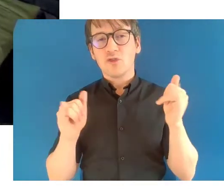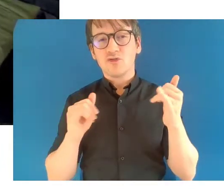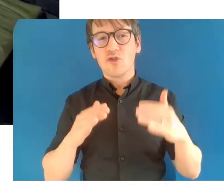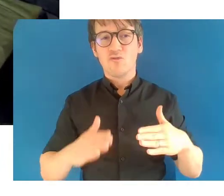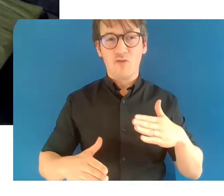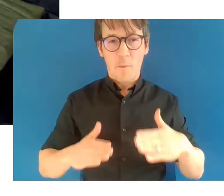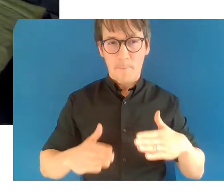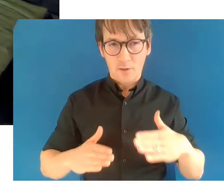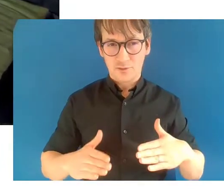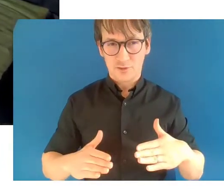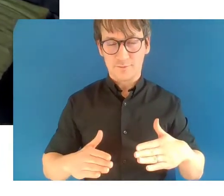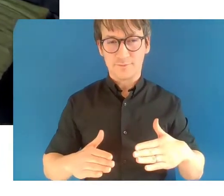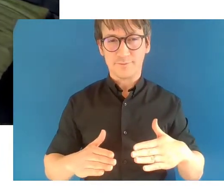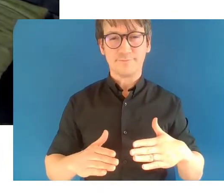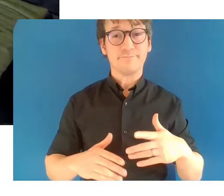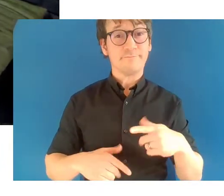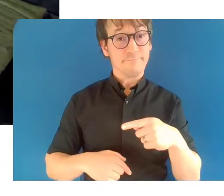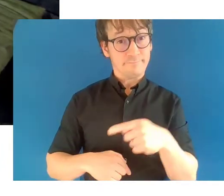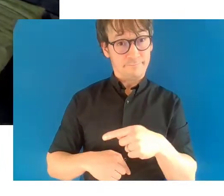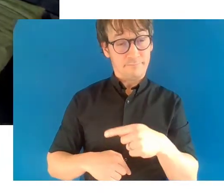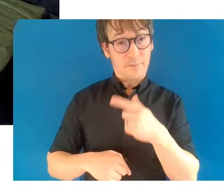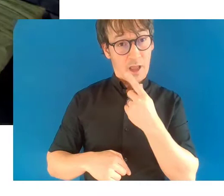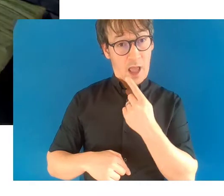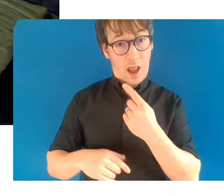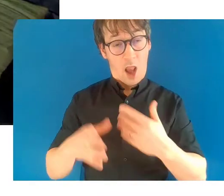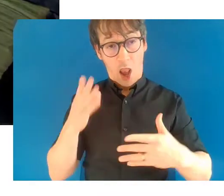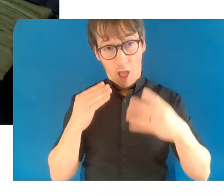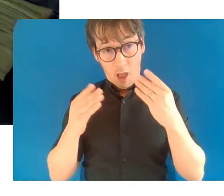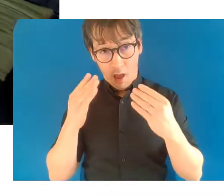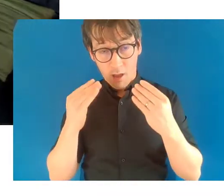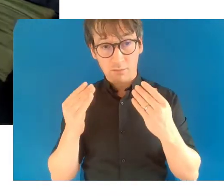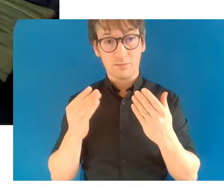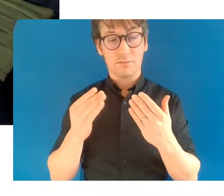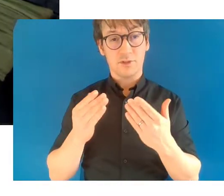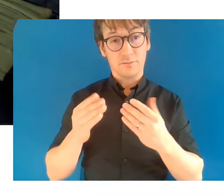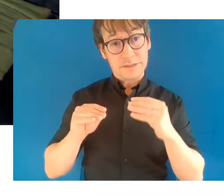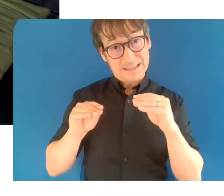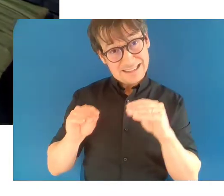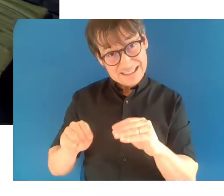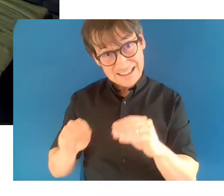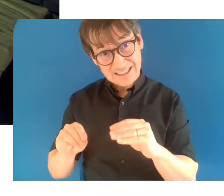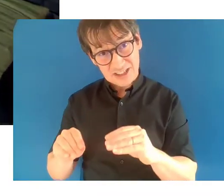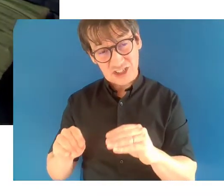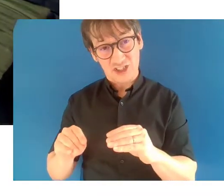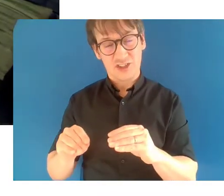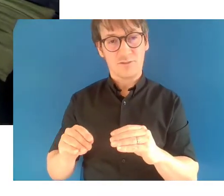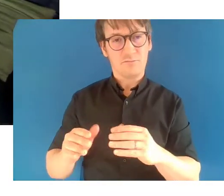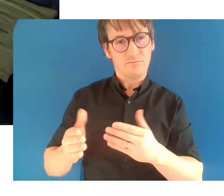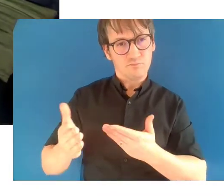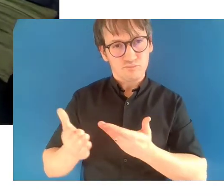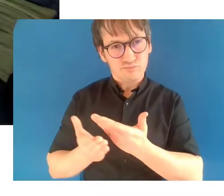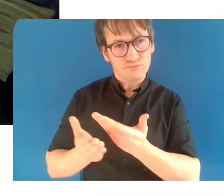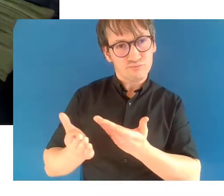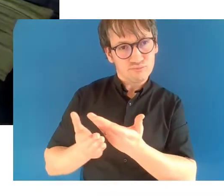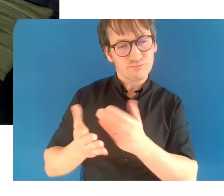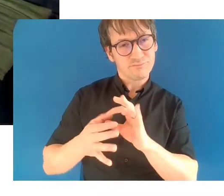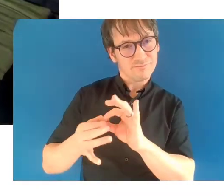Pepper is a social robot. That means that Pepper can learn or be taught to interact in a social manner.